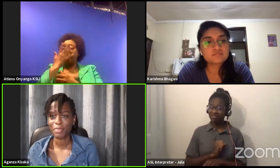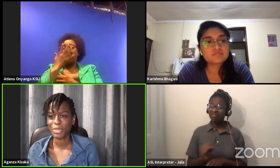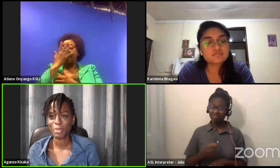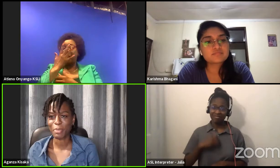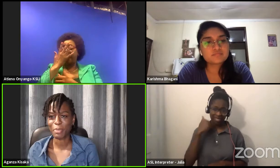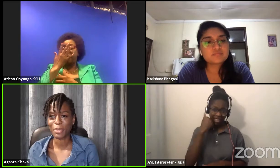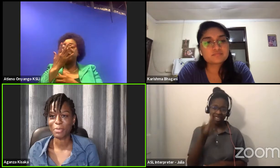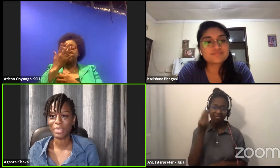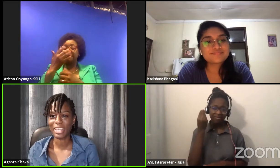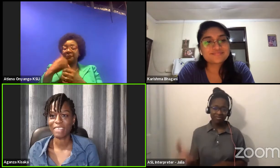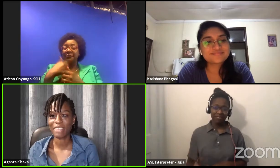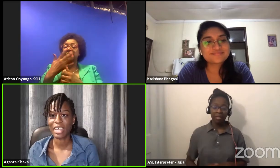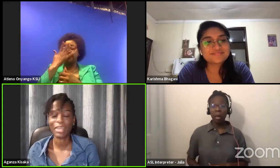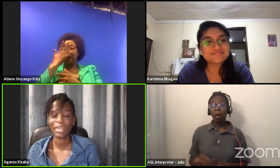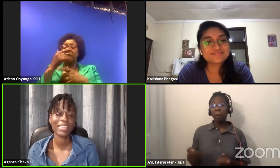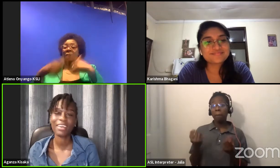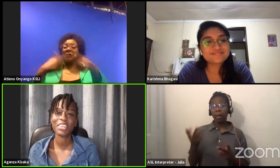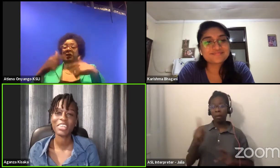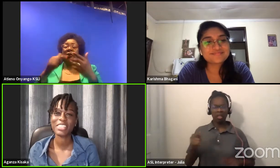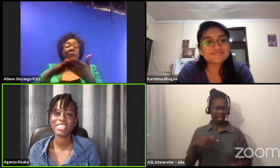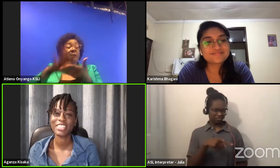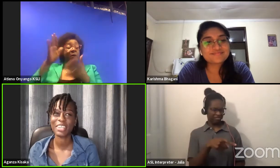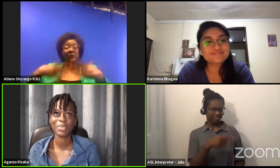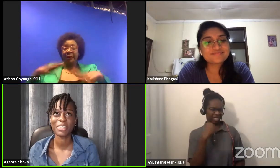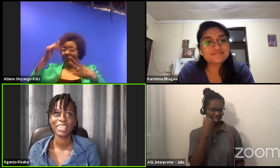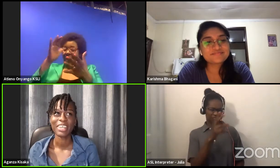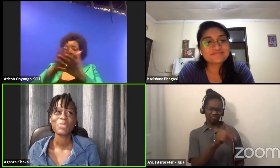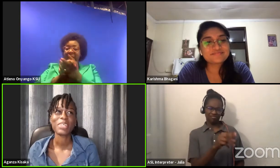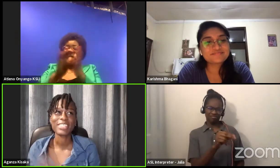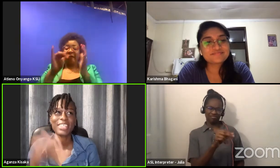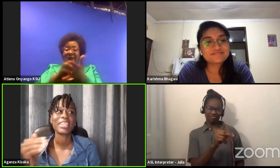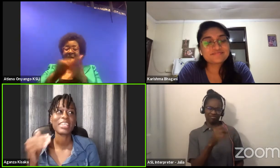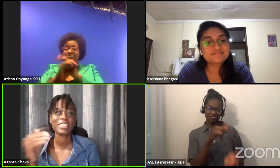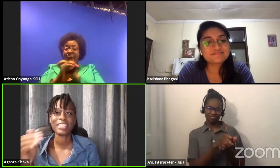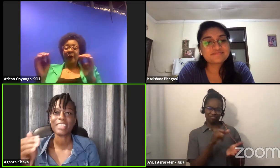Most people don't believe that, but I think artists in general, to a certain extent